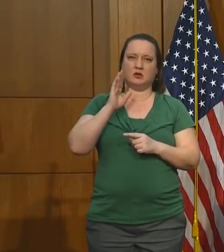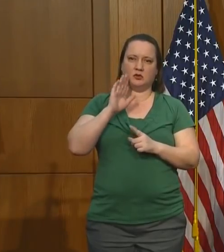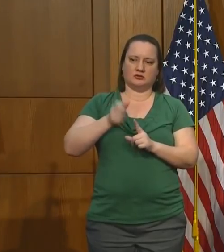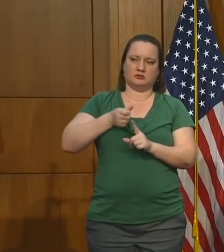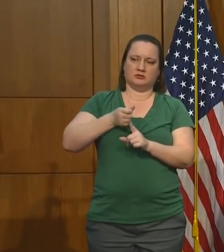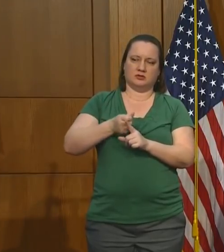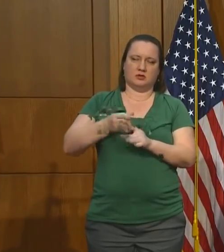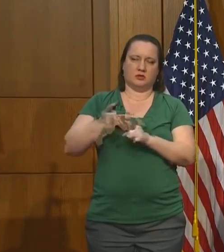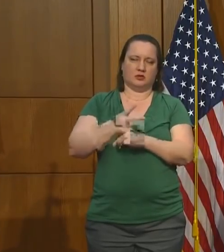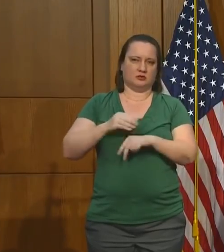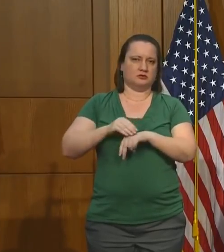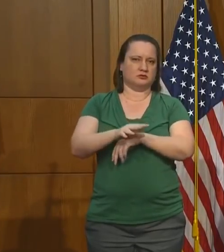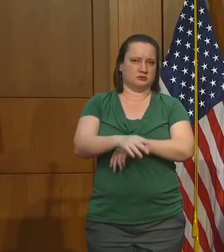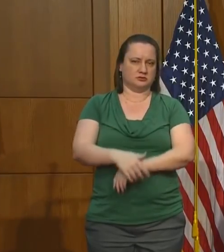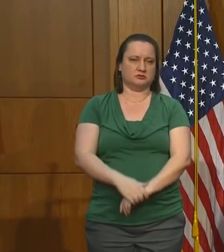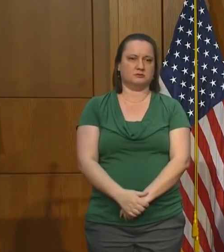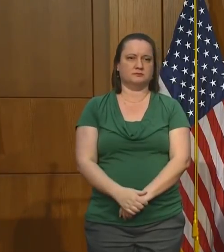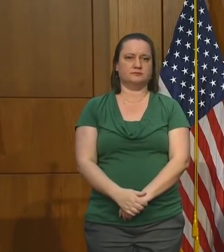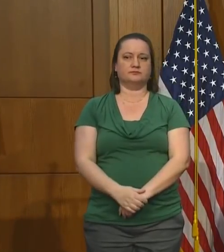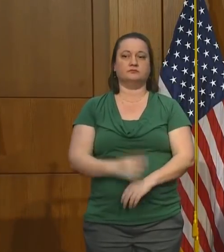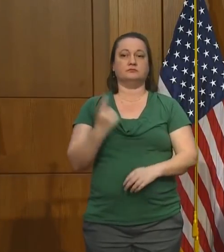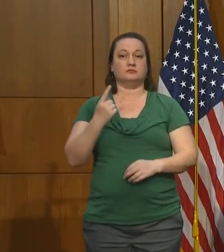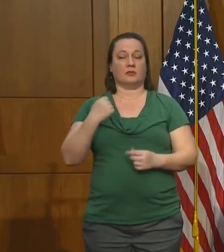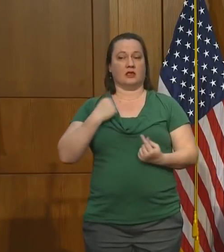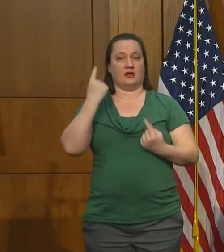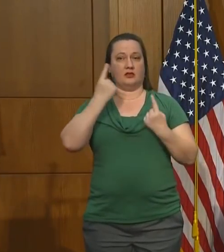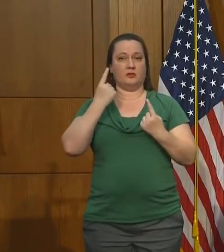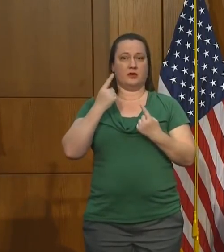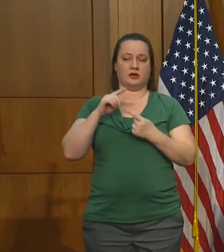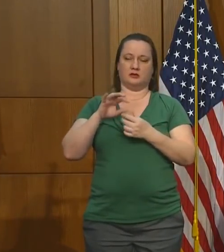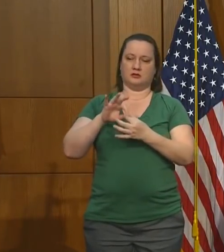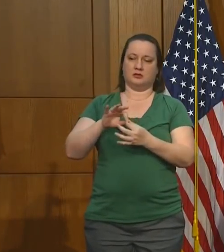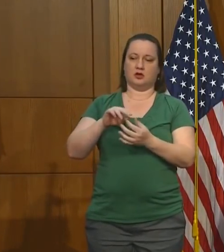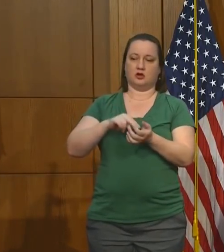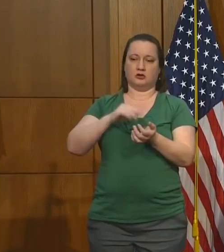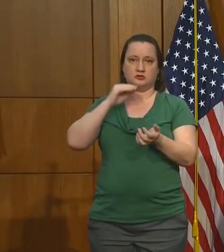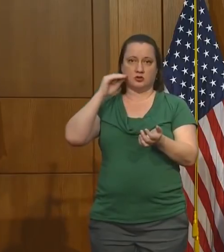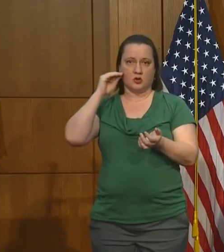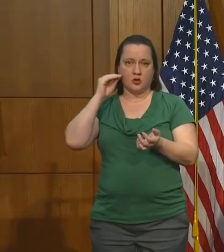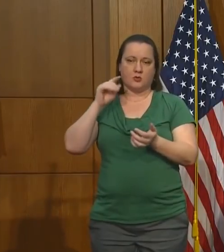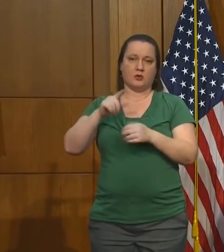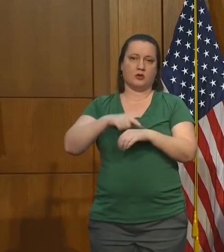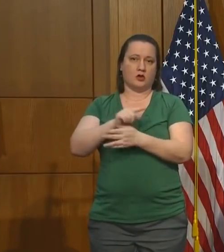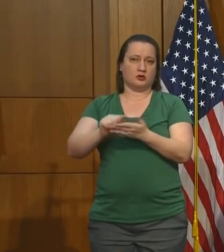COVID NINETEEN AND THOSE THAT WERE OTHERWISE HEALTHY. ANOTHER POINT I WANT TO MAKE BECAUSE THIS IS SOMETHING THAT I